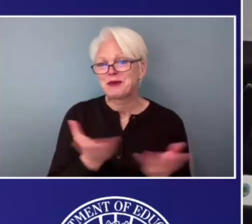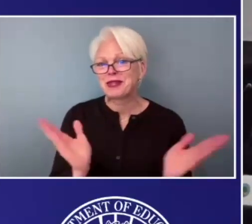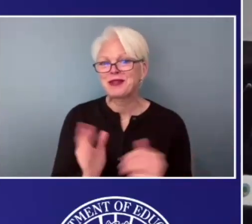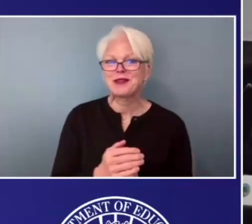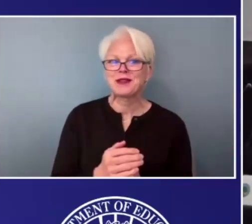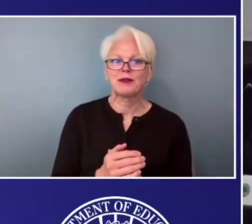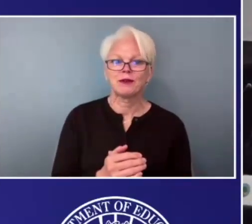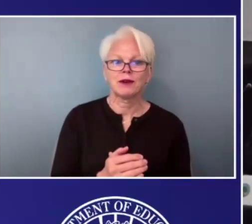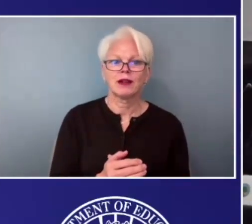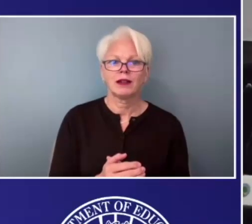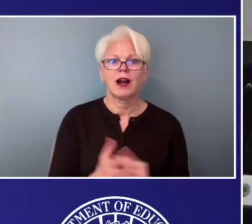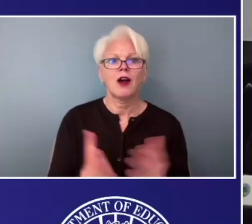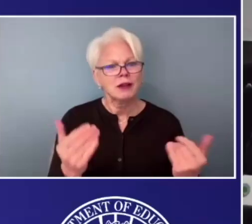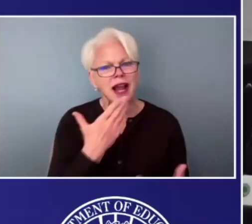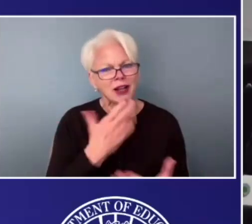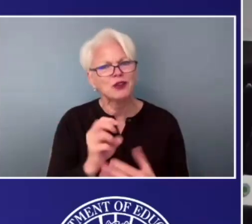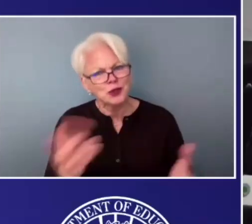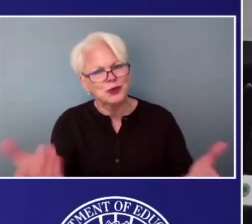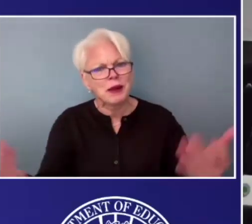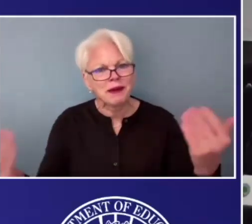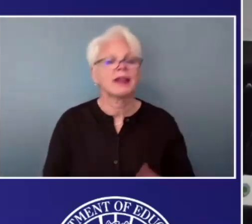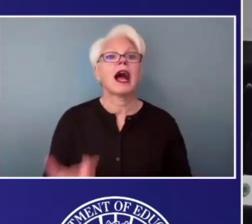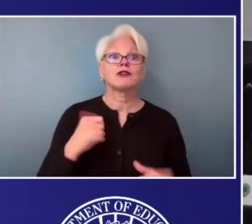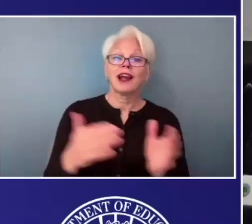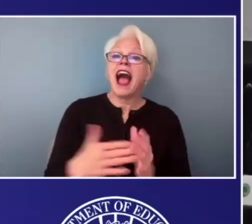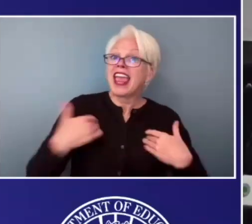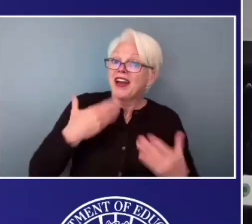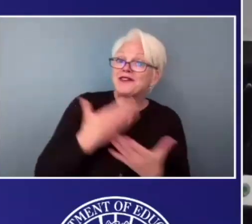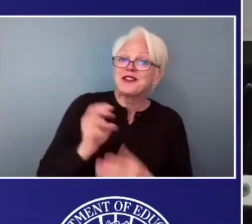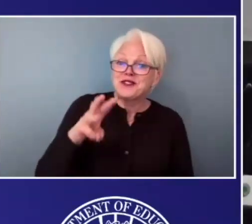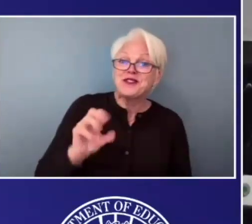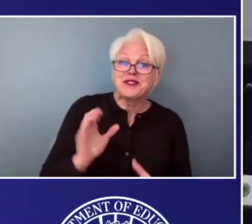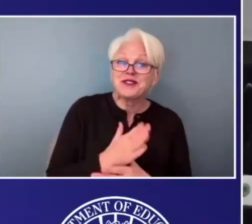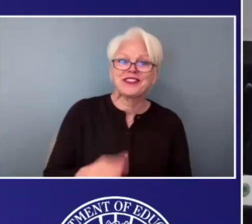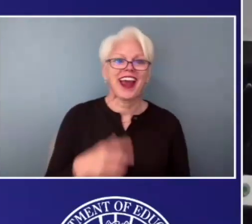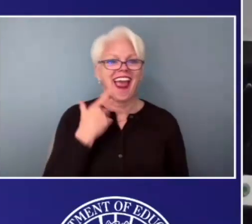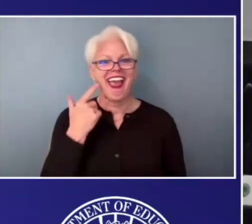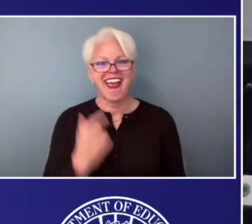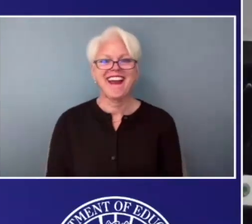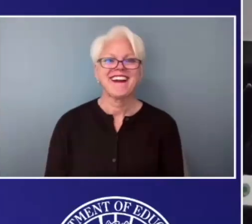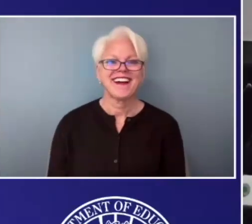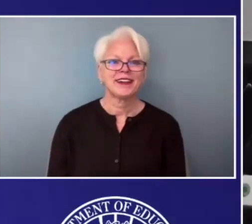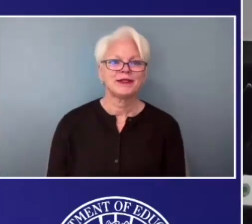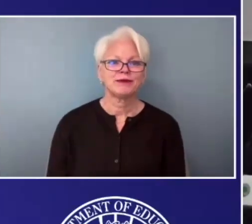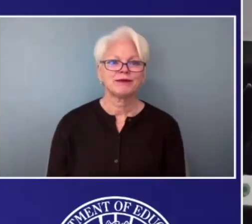Come on. That was good news. All right, we'll try that again. I've got some good news to share -- it's the anticipation.